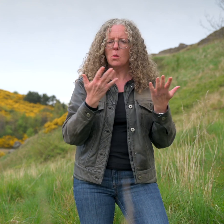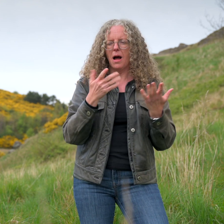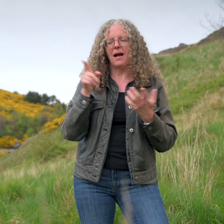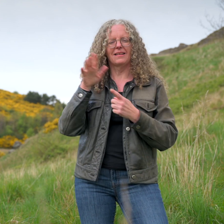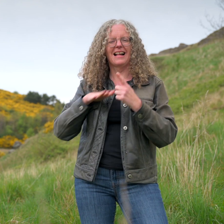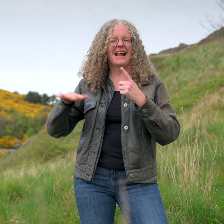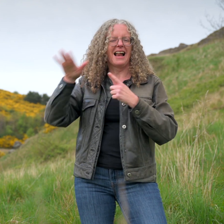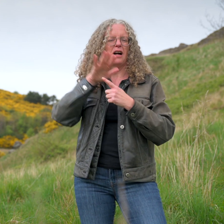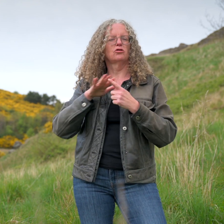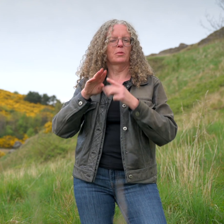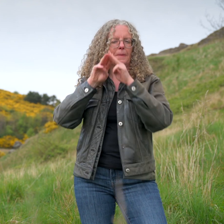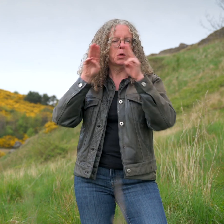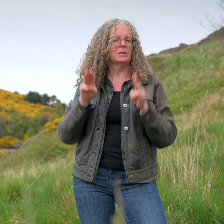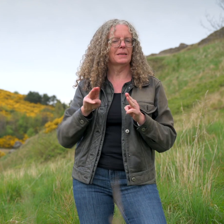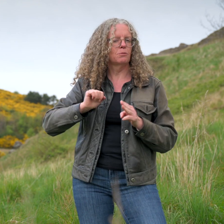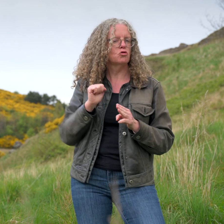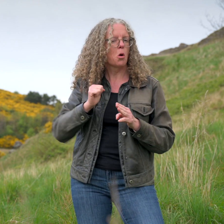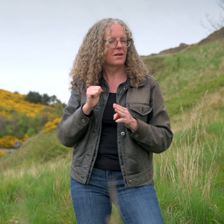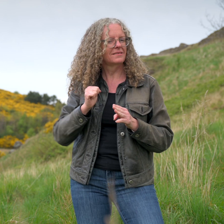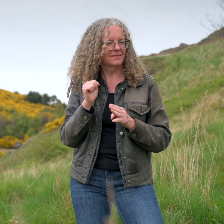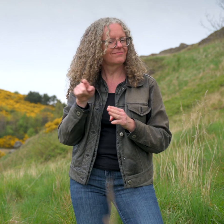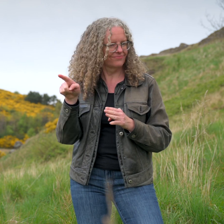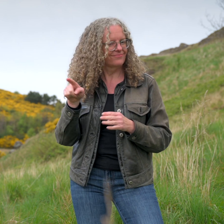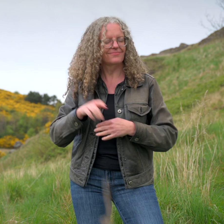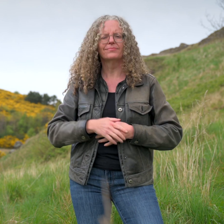They are now in the National Museum of Scotland.